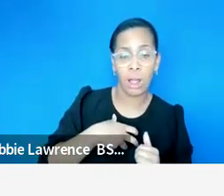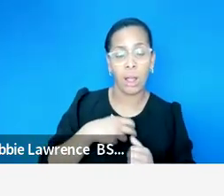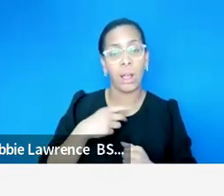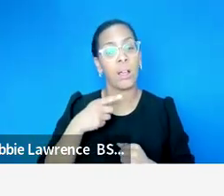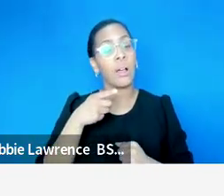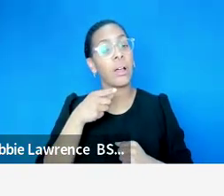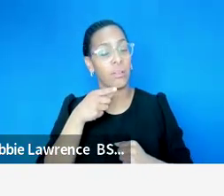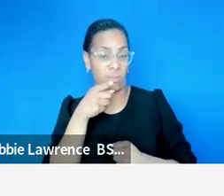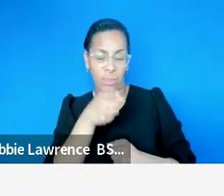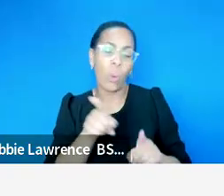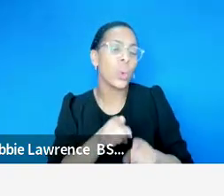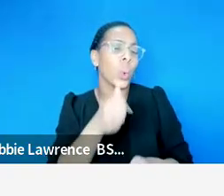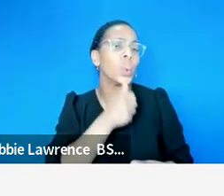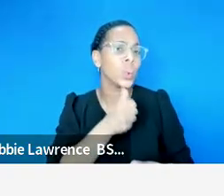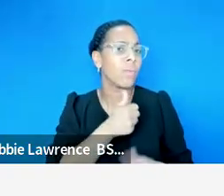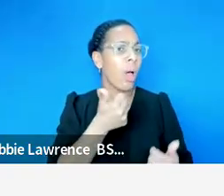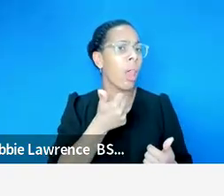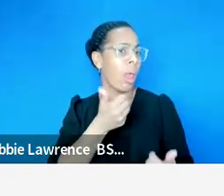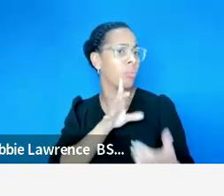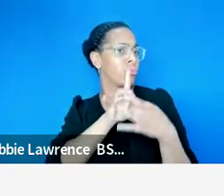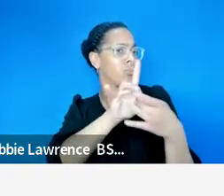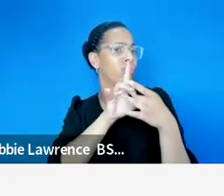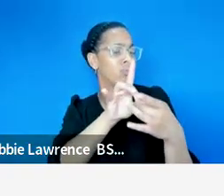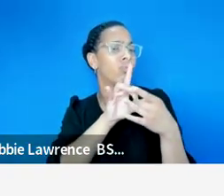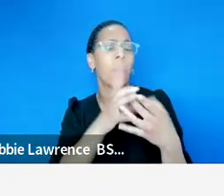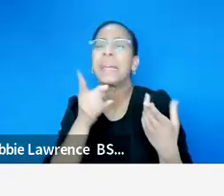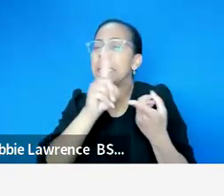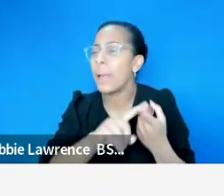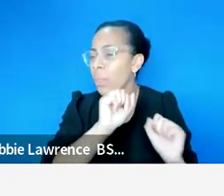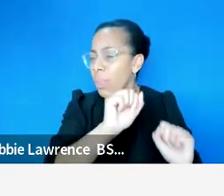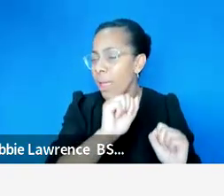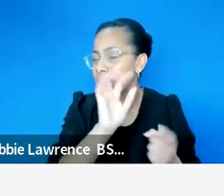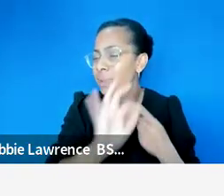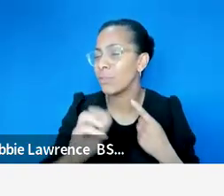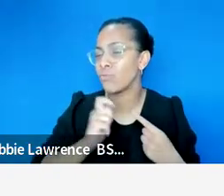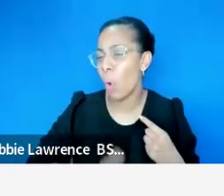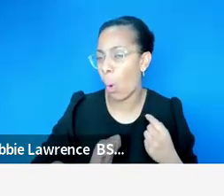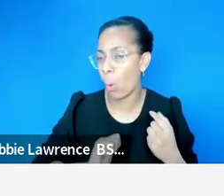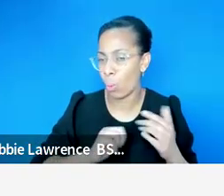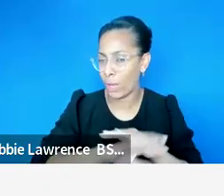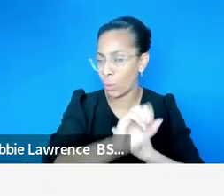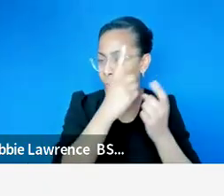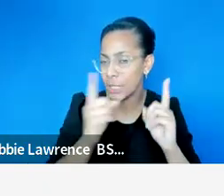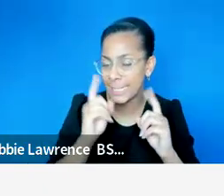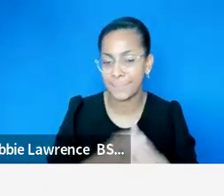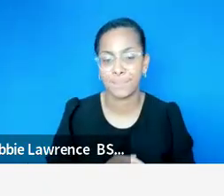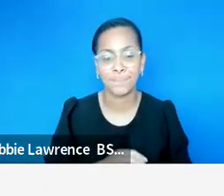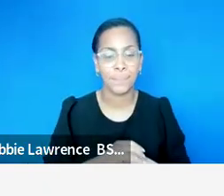can also be useful depending on their specific role in the university. Next slide please, Amelia.